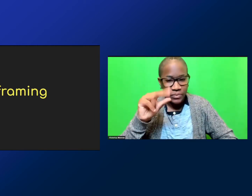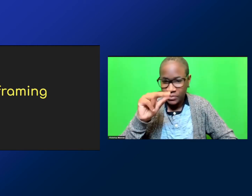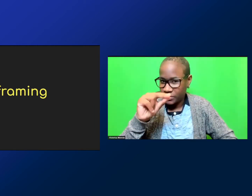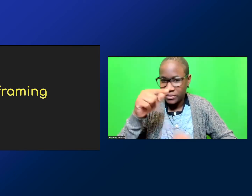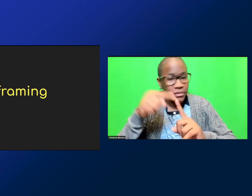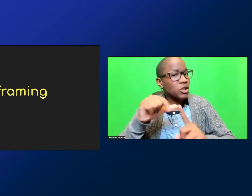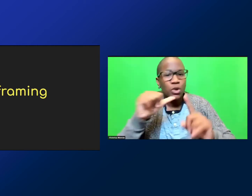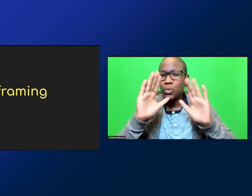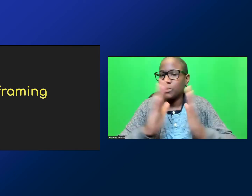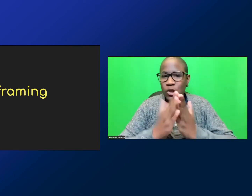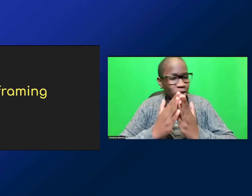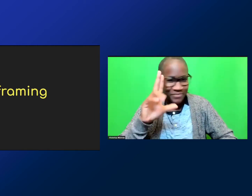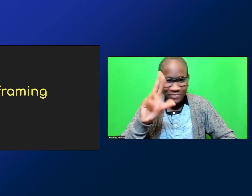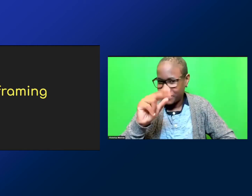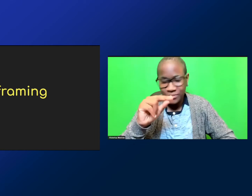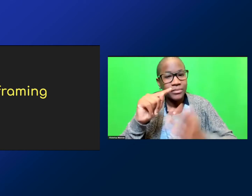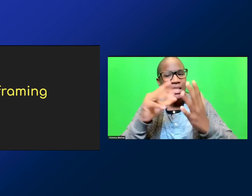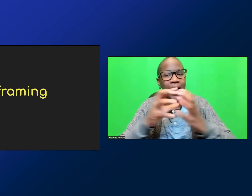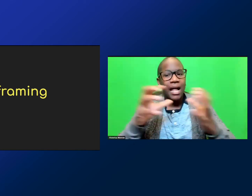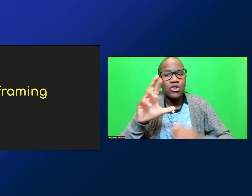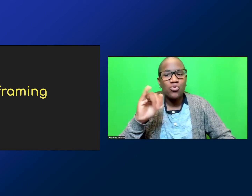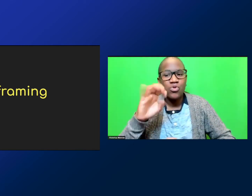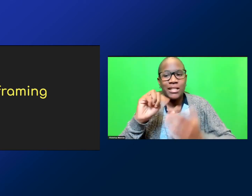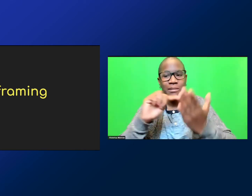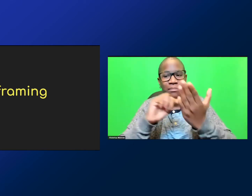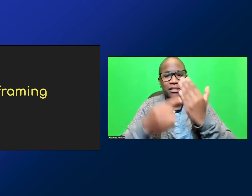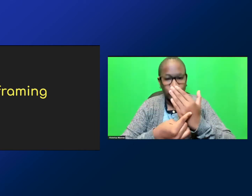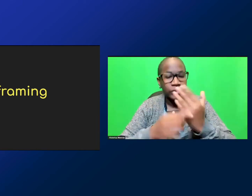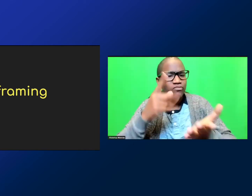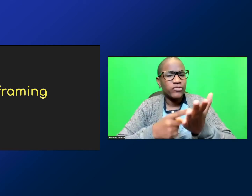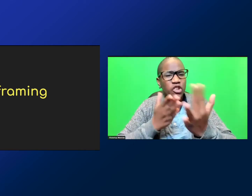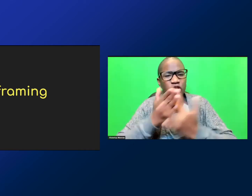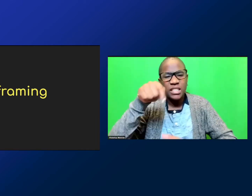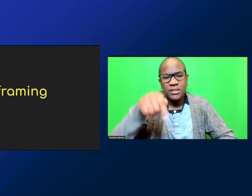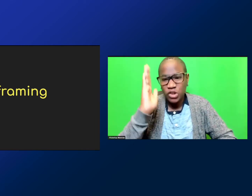but that's simply just not true it's riddled with racist metaphors which i'll you know